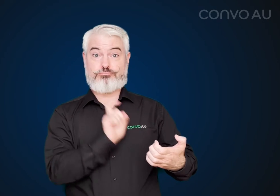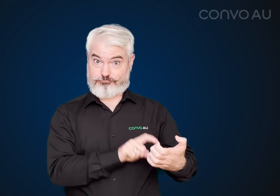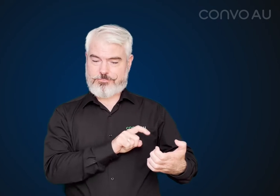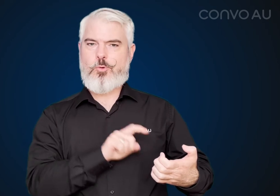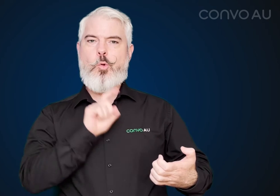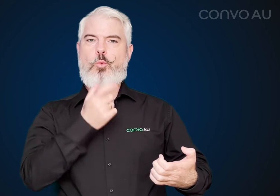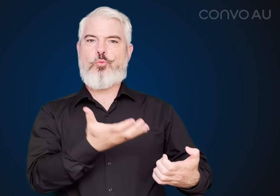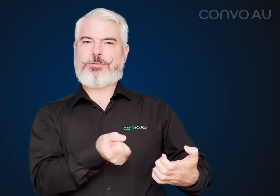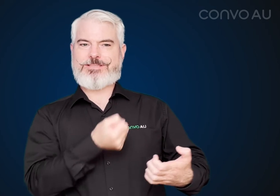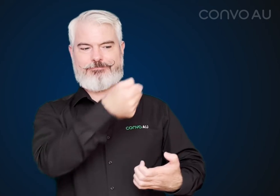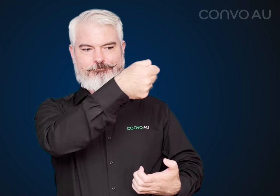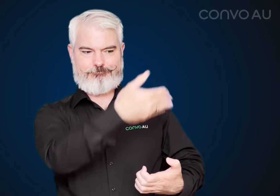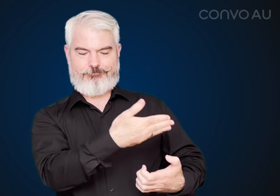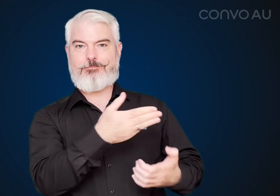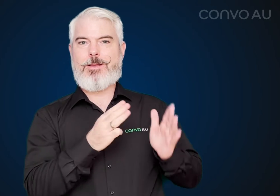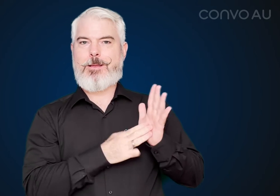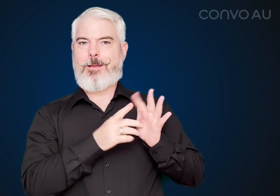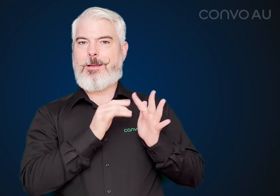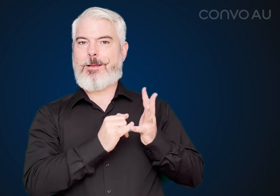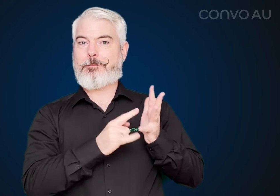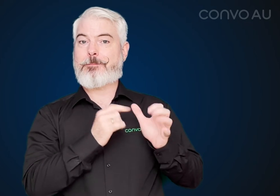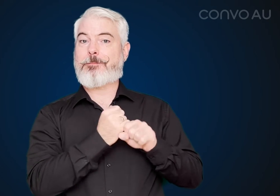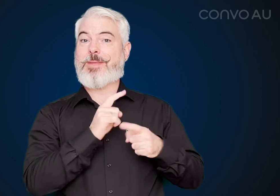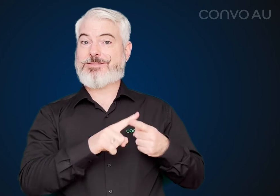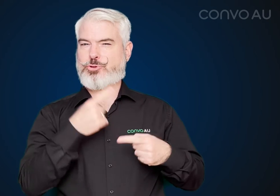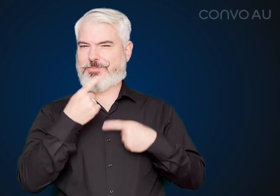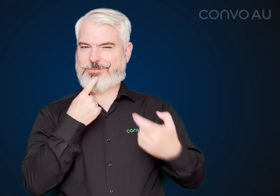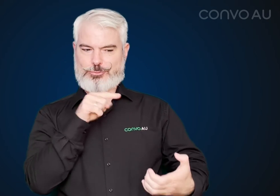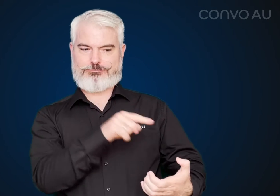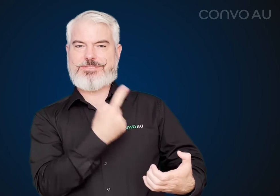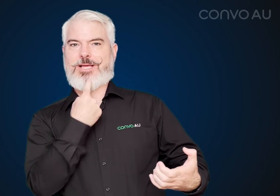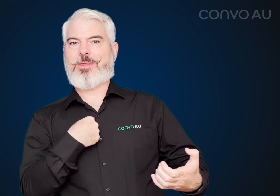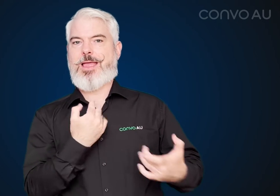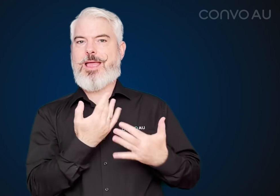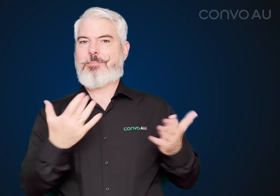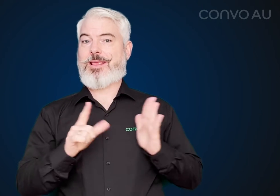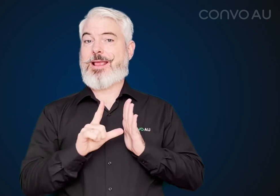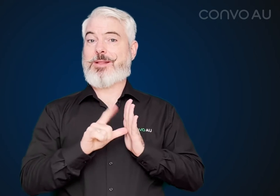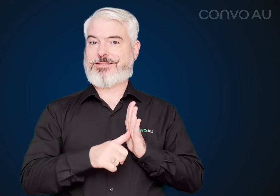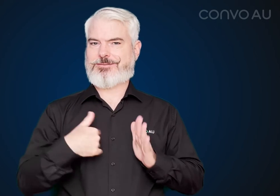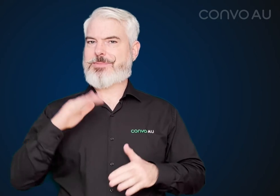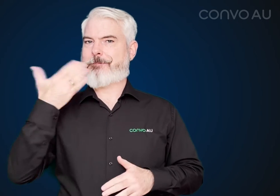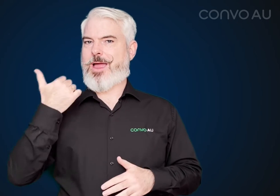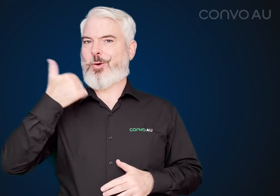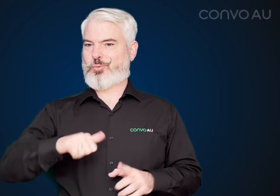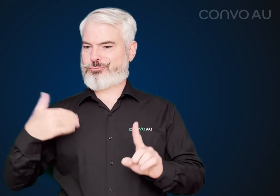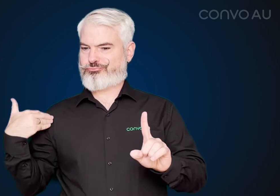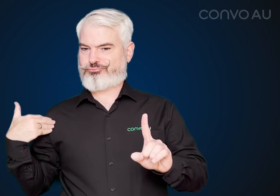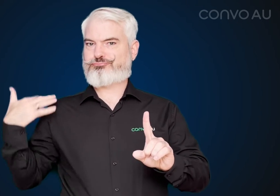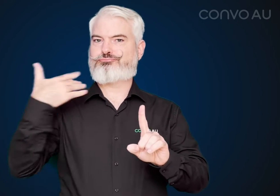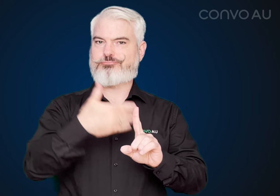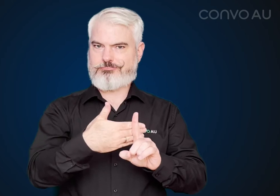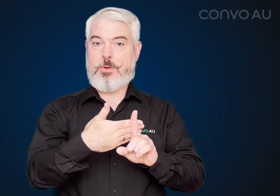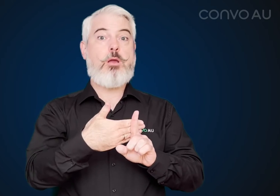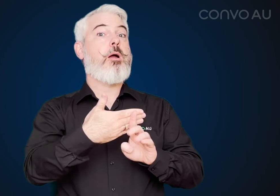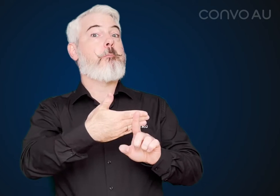you should receive a message telling you how many minutes you have used so far this month